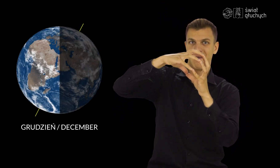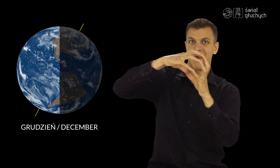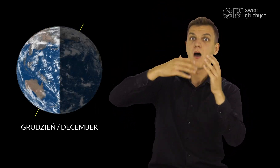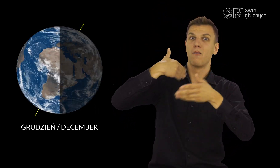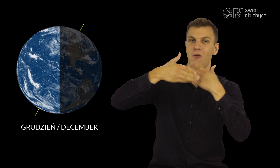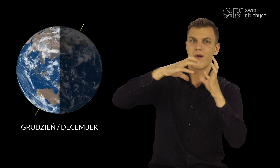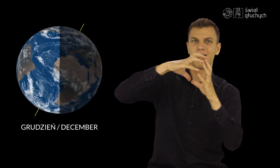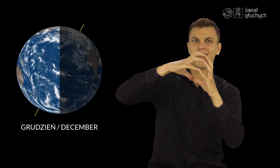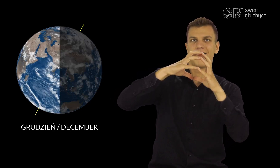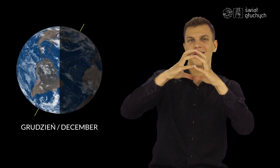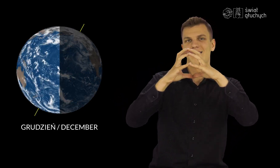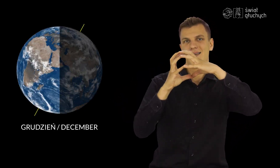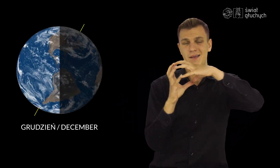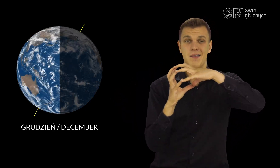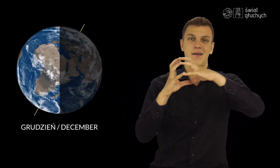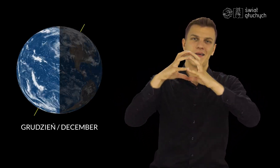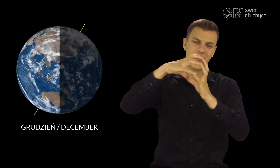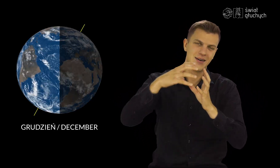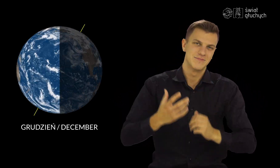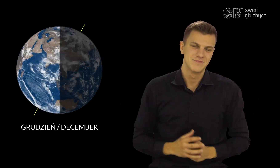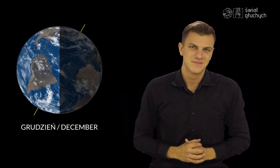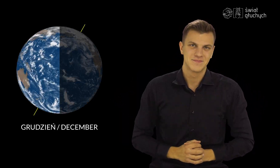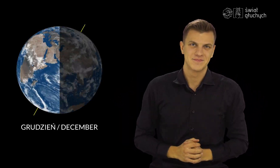The earth "tilts" for six months and then "returns".